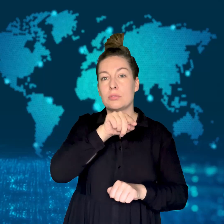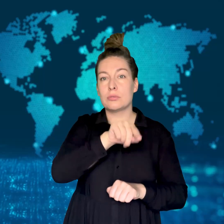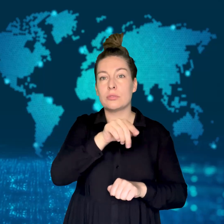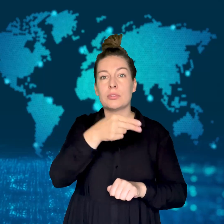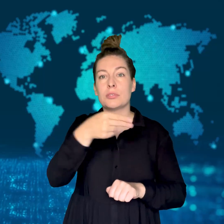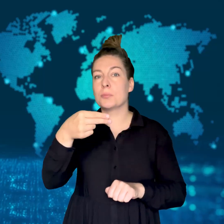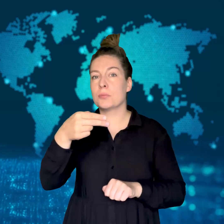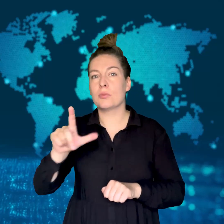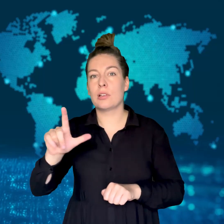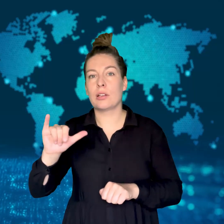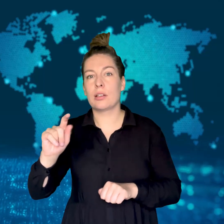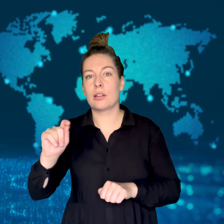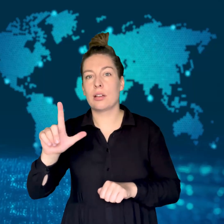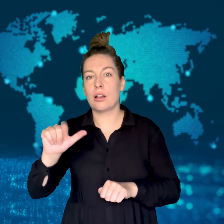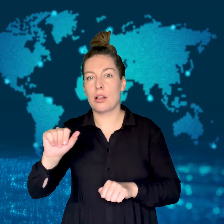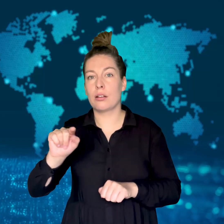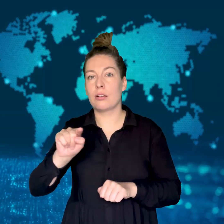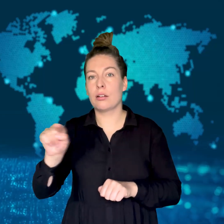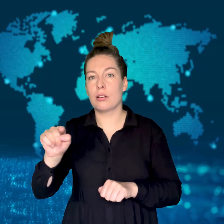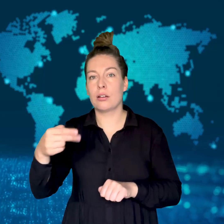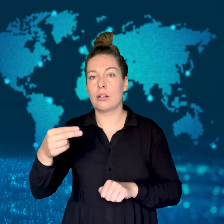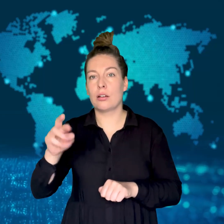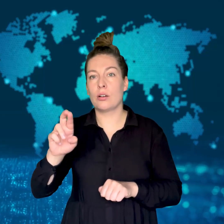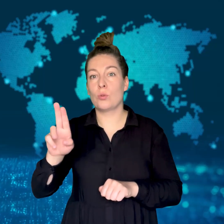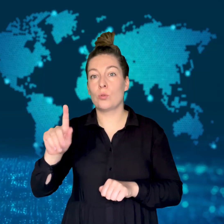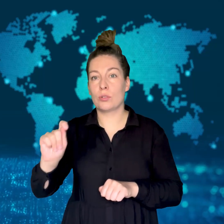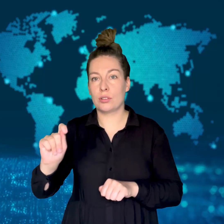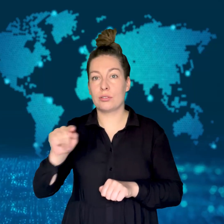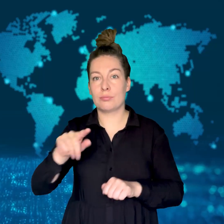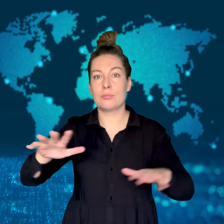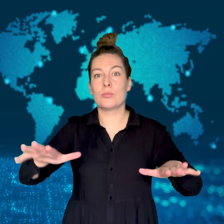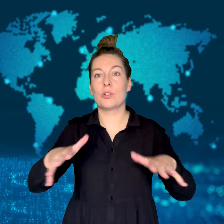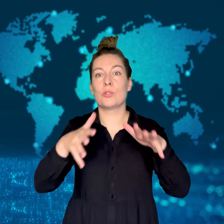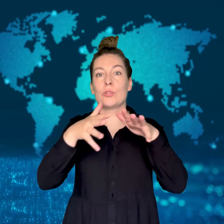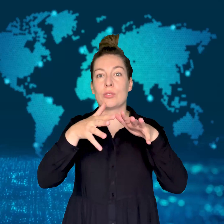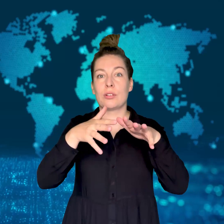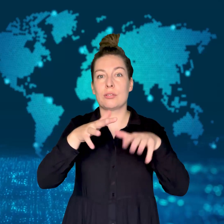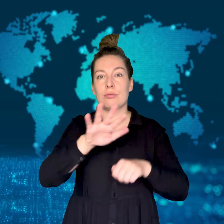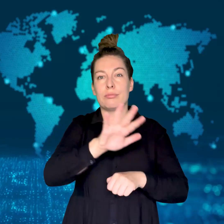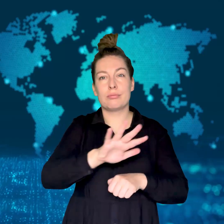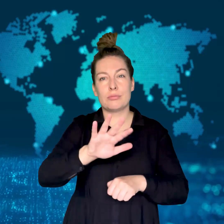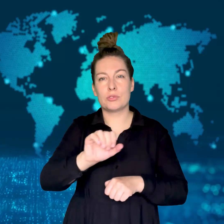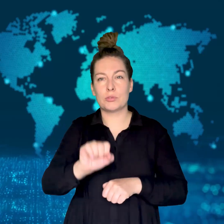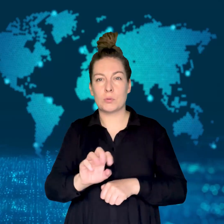a mountain in Iceland that is southwest of Reykjavik.